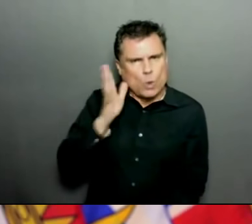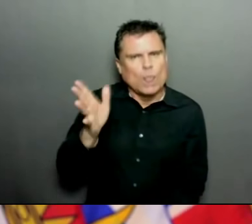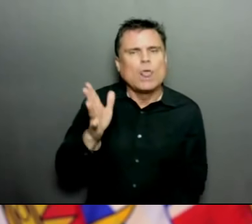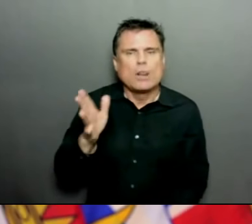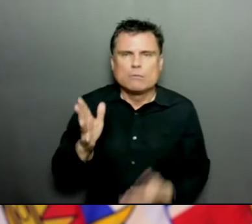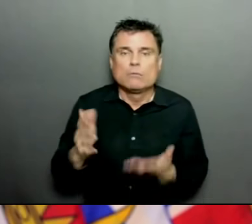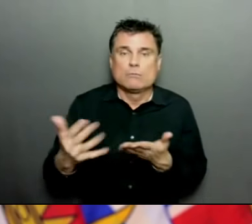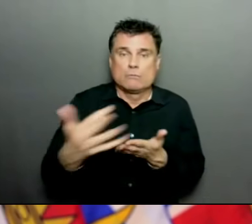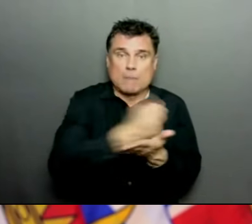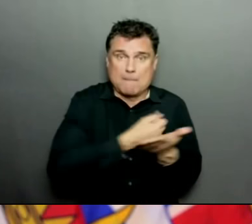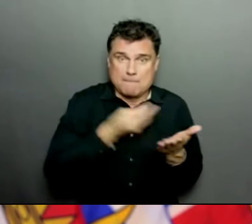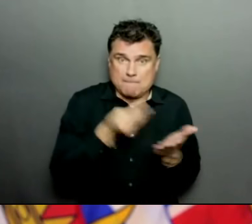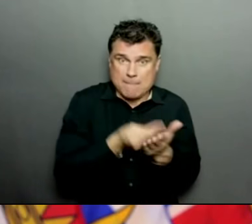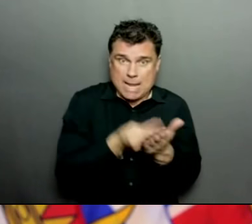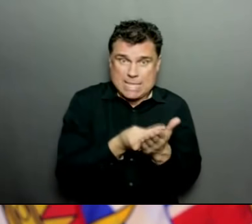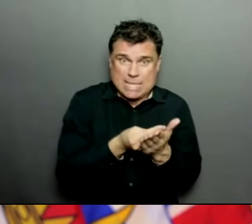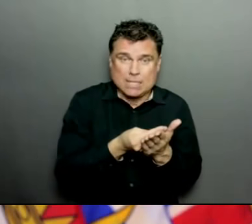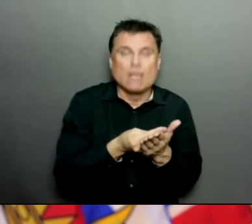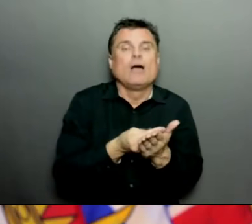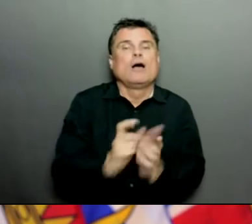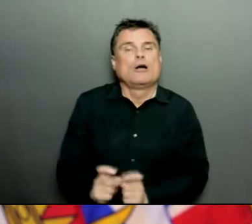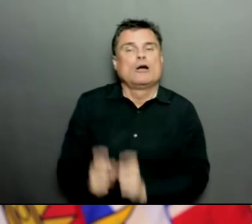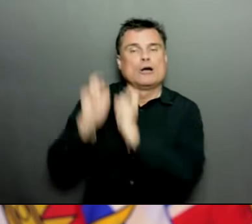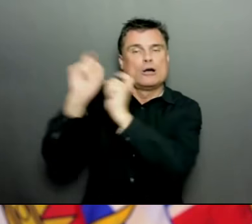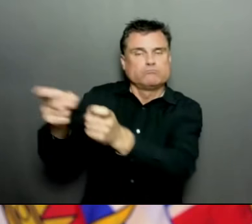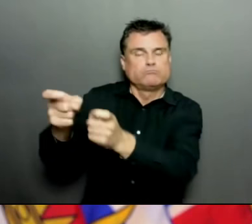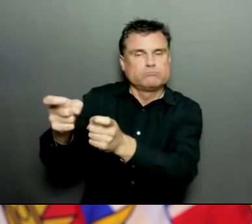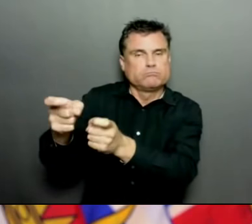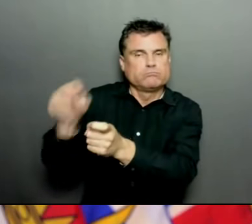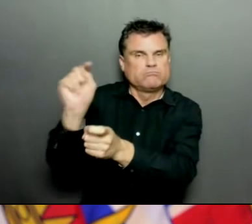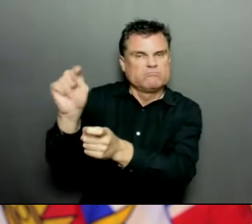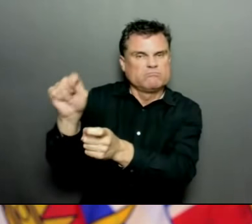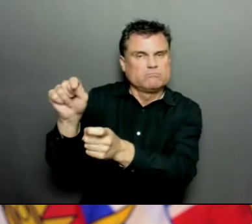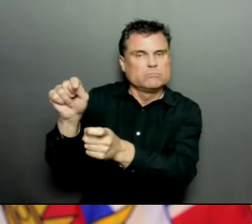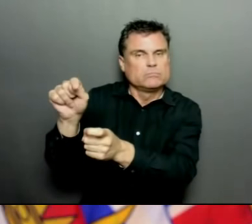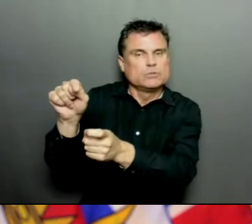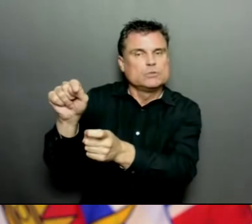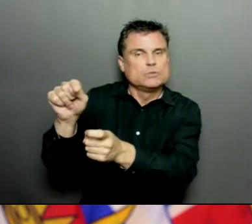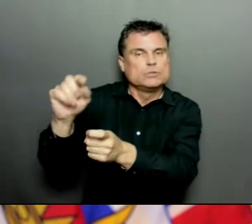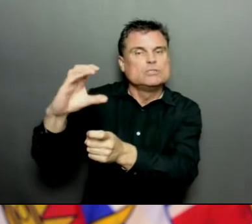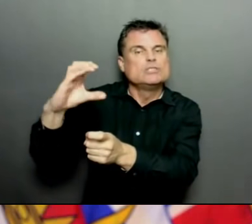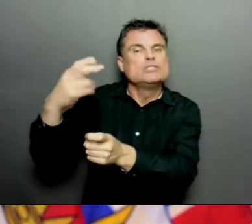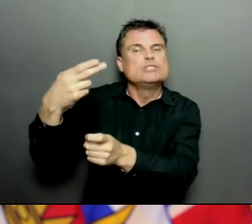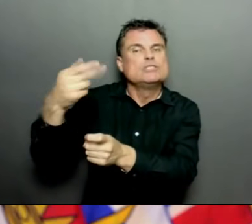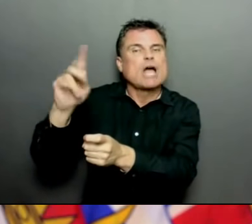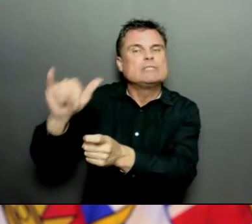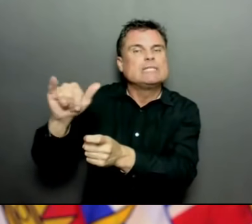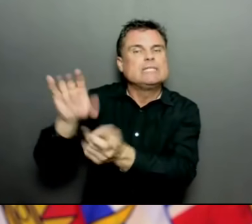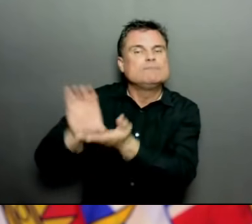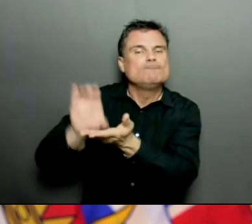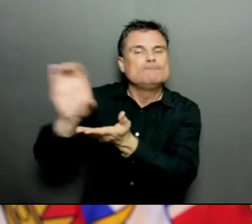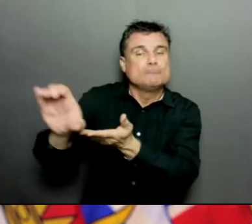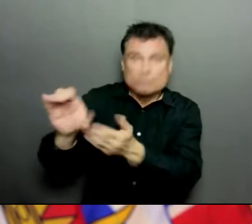from this project? If you are not going to do that, is that fair for a public servant to profit Henry, the other provincial health